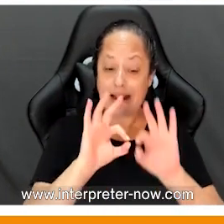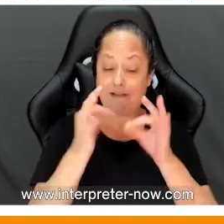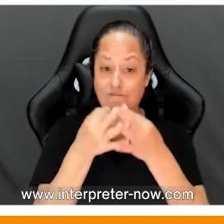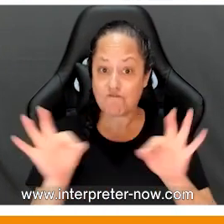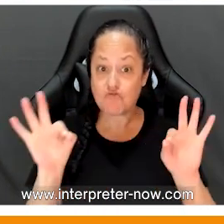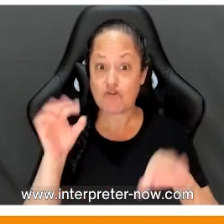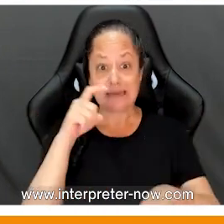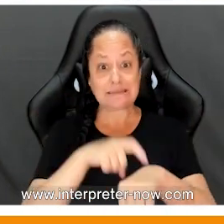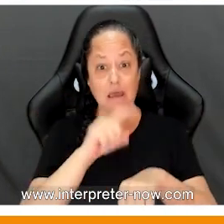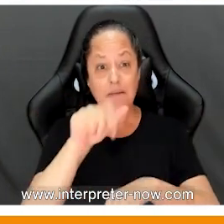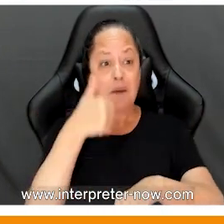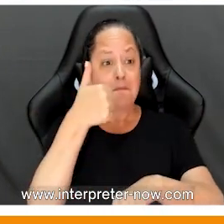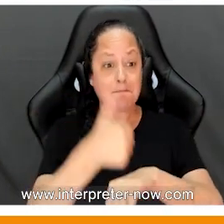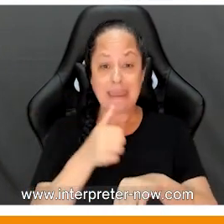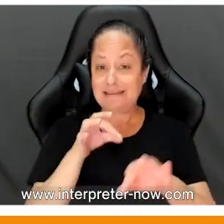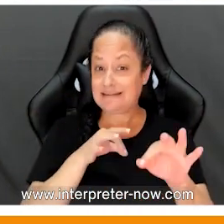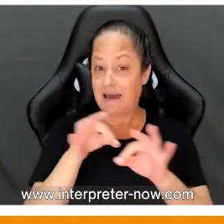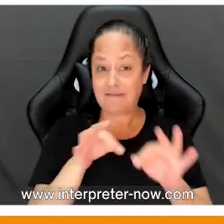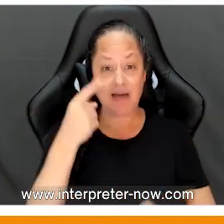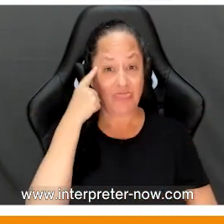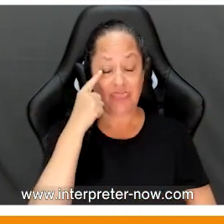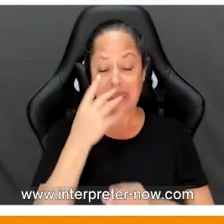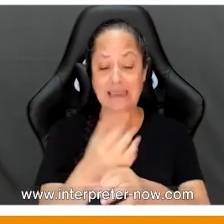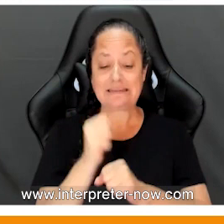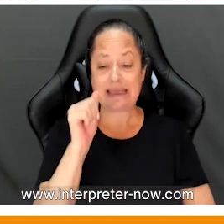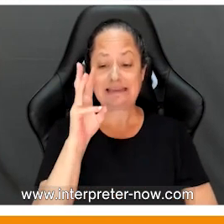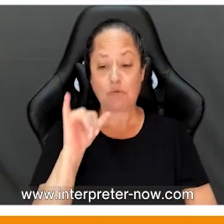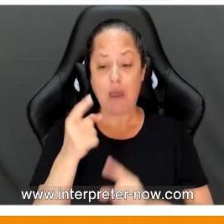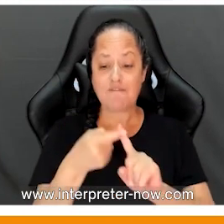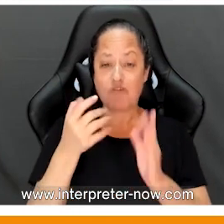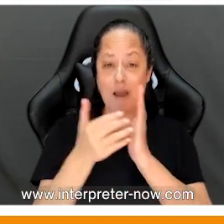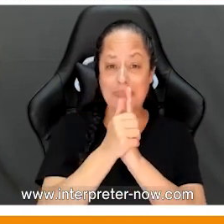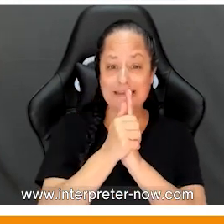Again, based on definition, I don't think that takes away from the skills or the competence